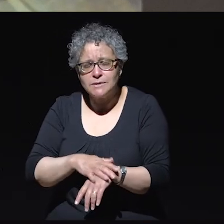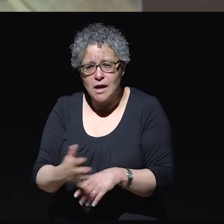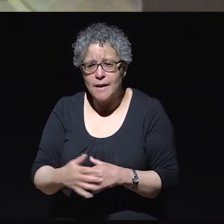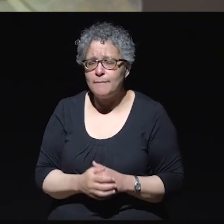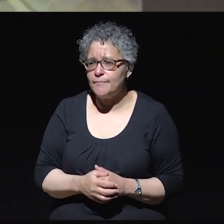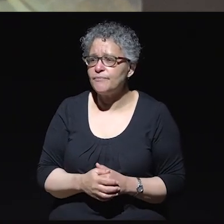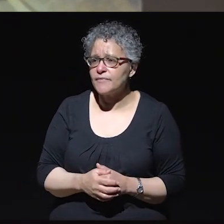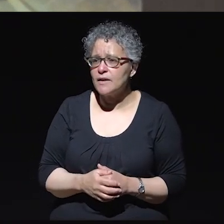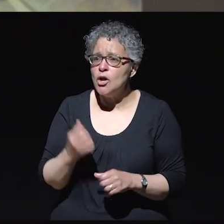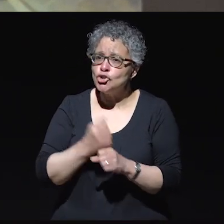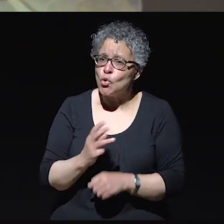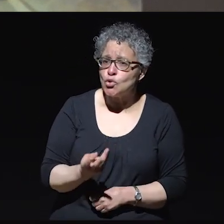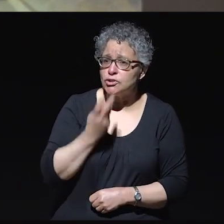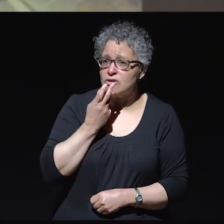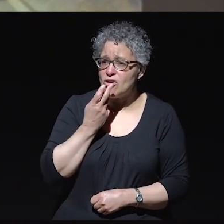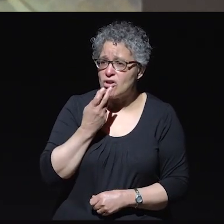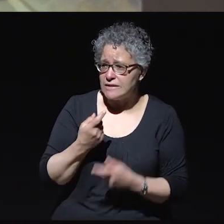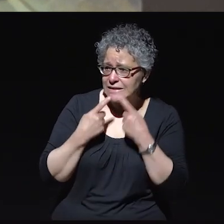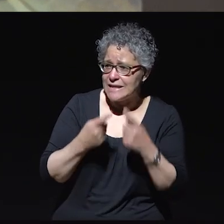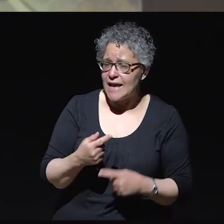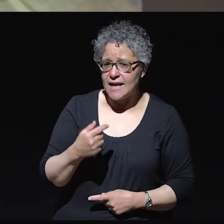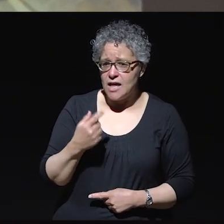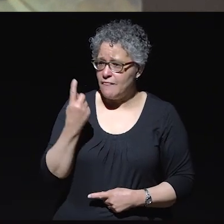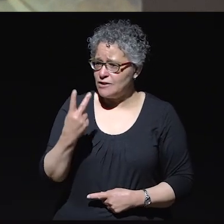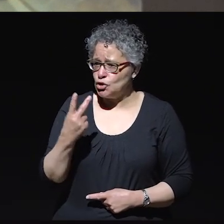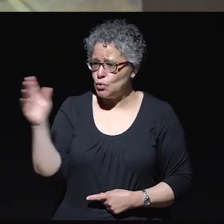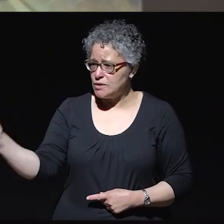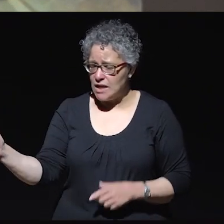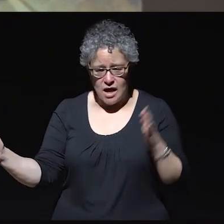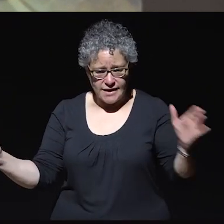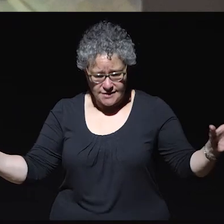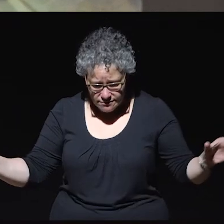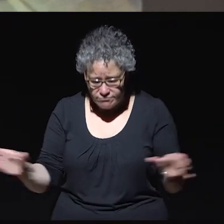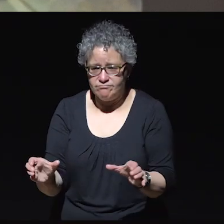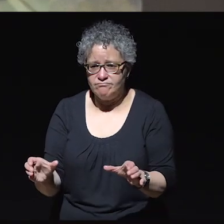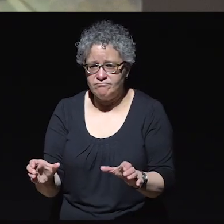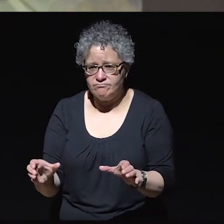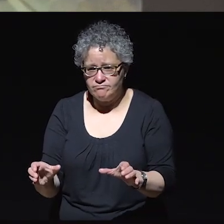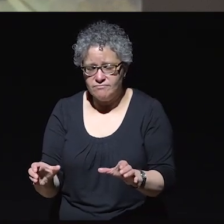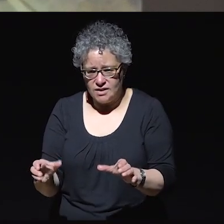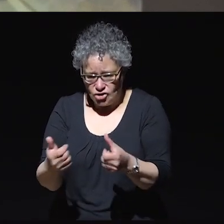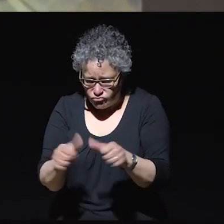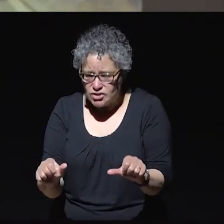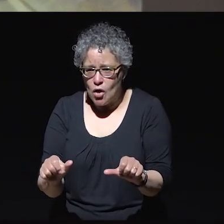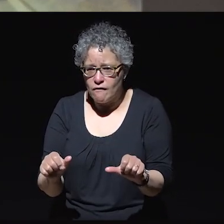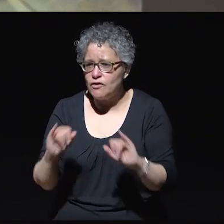"I'm bringing the two sides of this crisis together." George III, of course, was born in Britain,